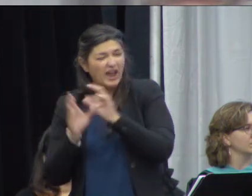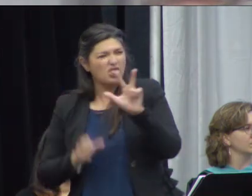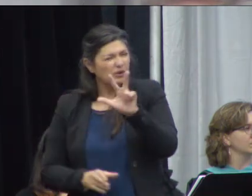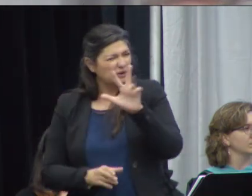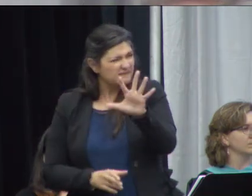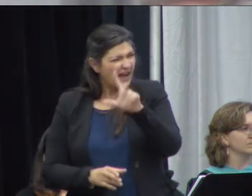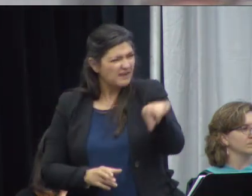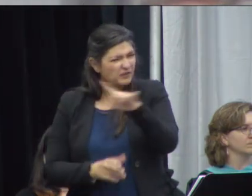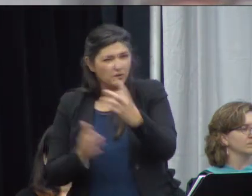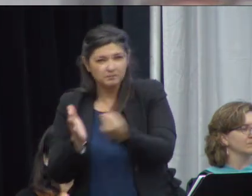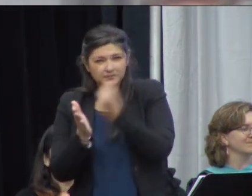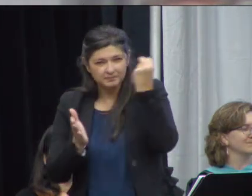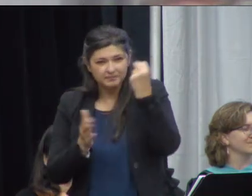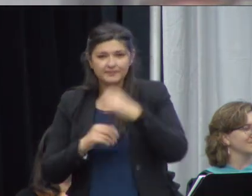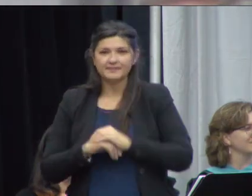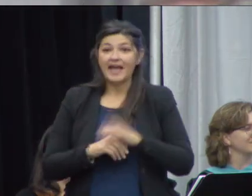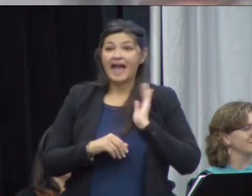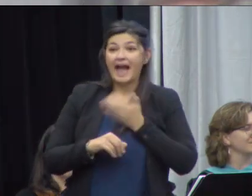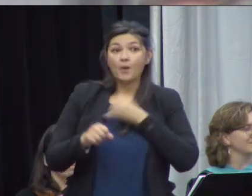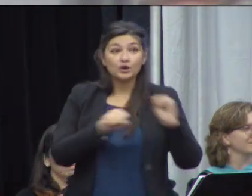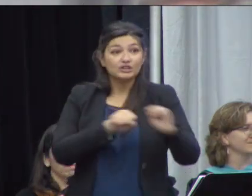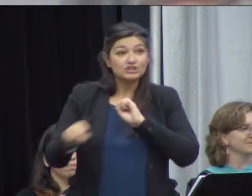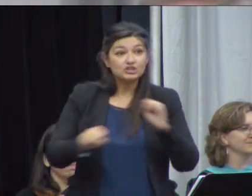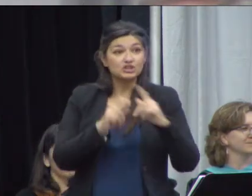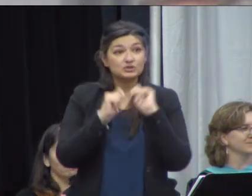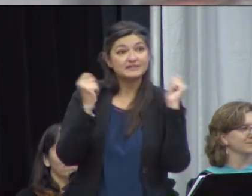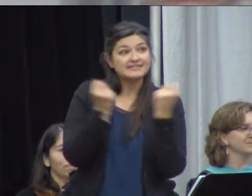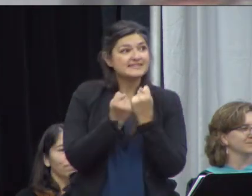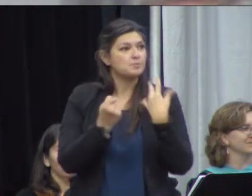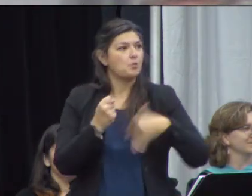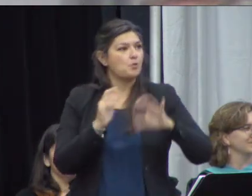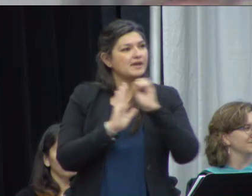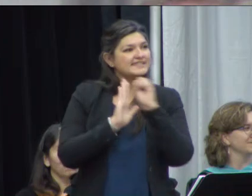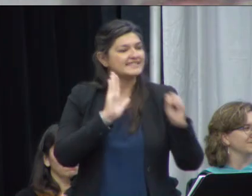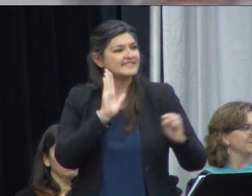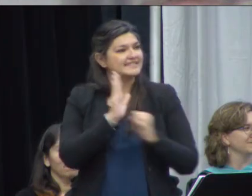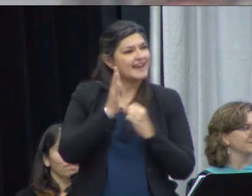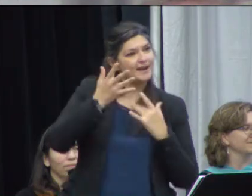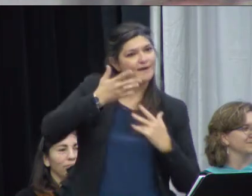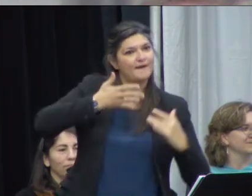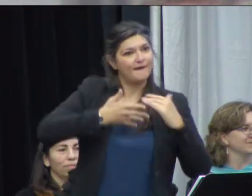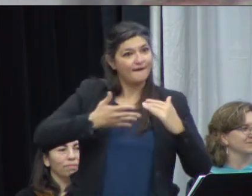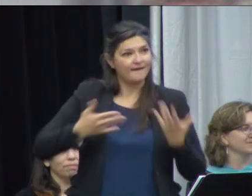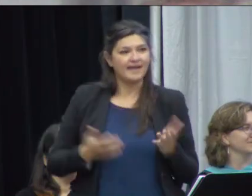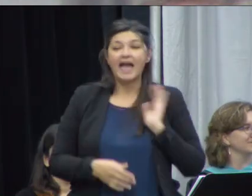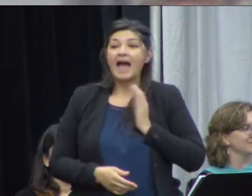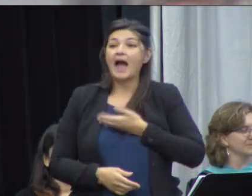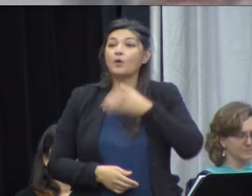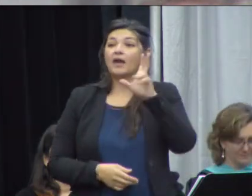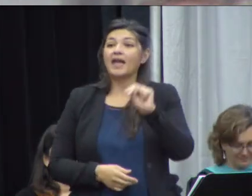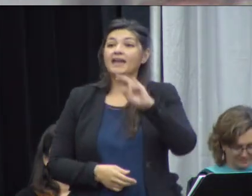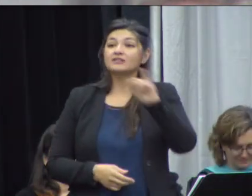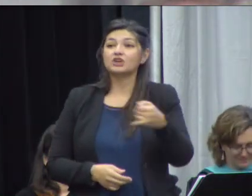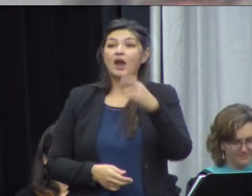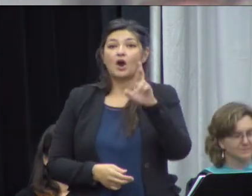as our state runner up. And I watched our NJROTC Drill Team take state.